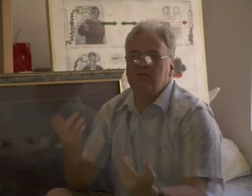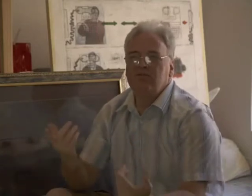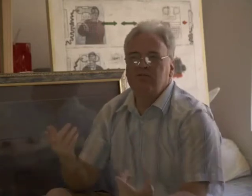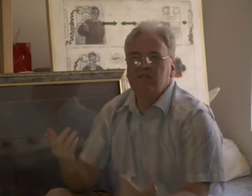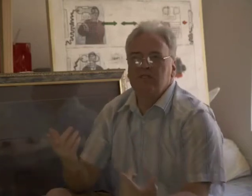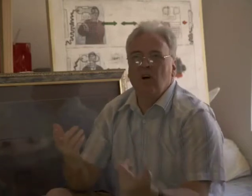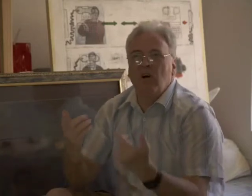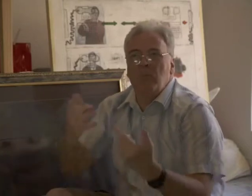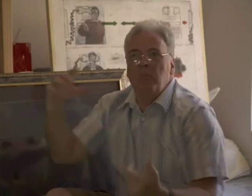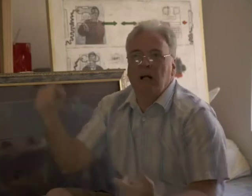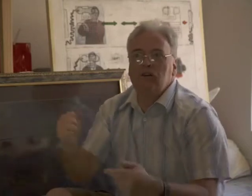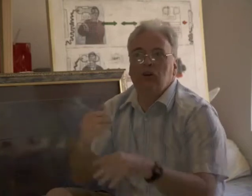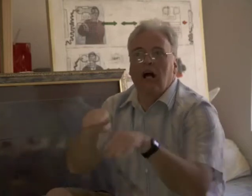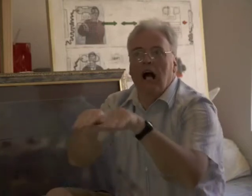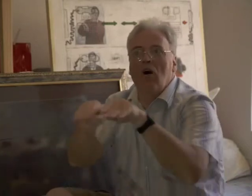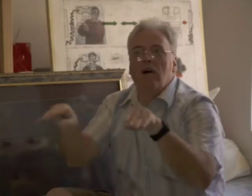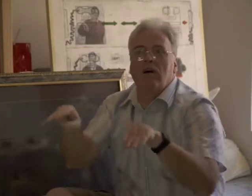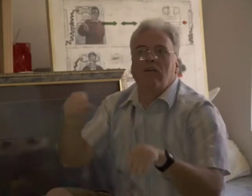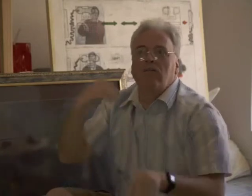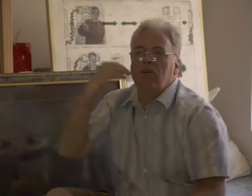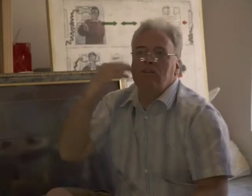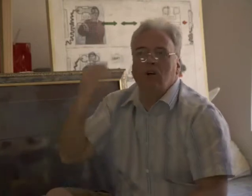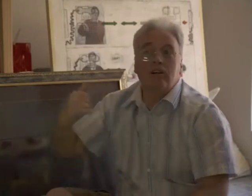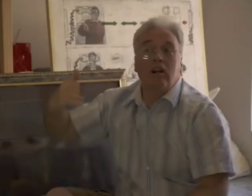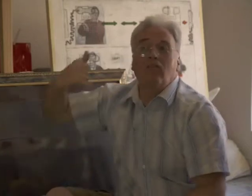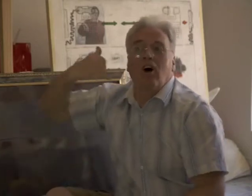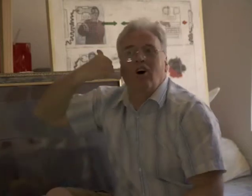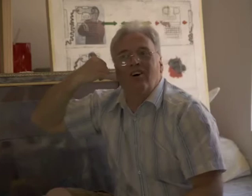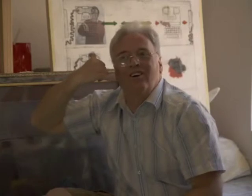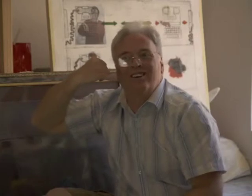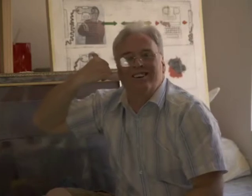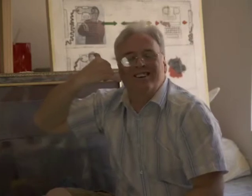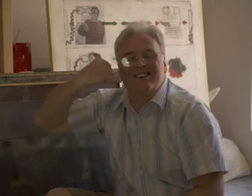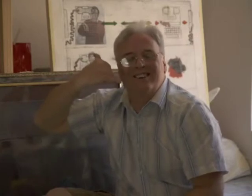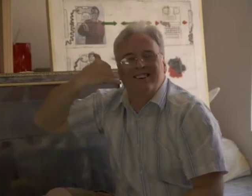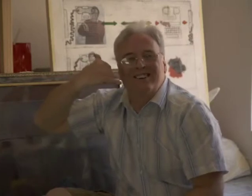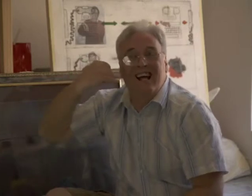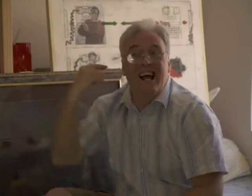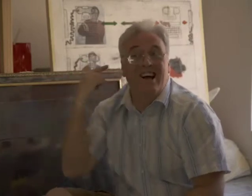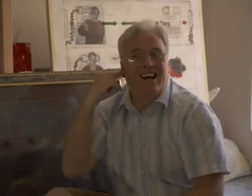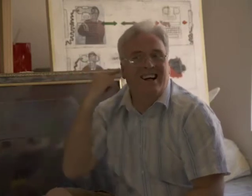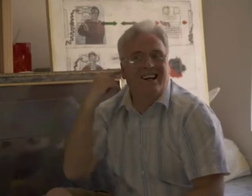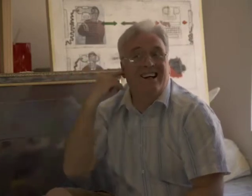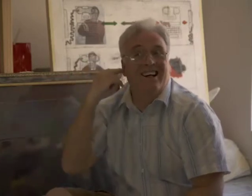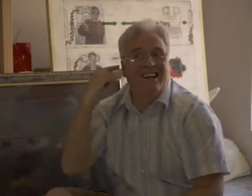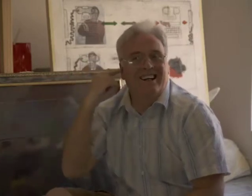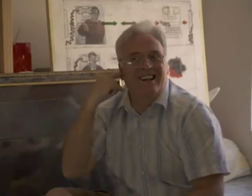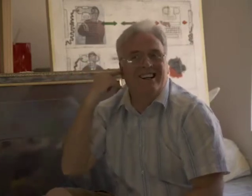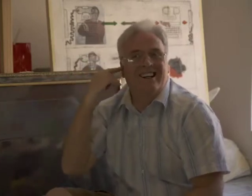And we felt like it was a war against deaf people. They wanted us to use the telephone, which was ridiculous.